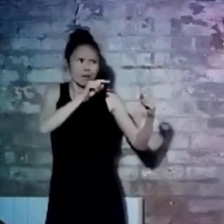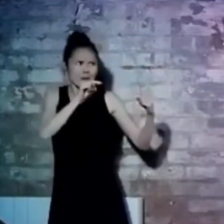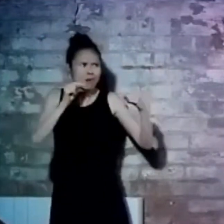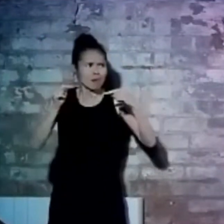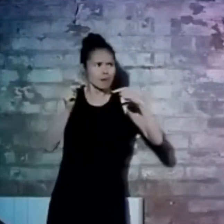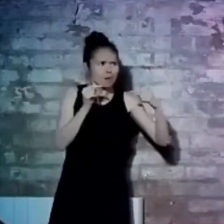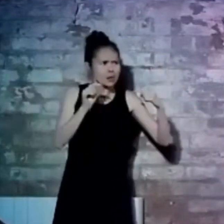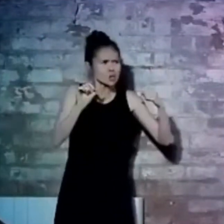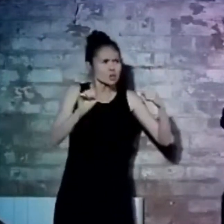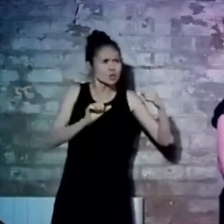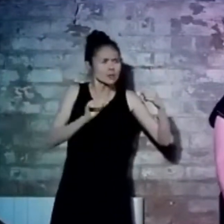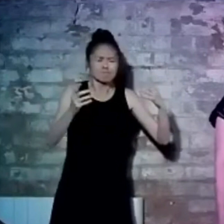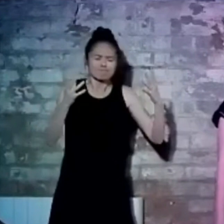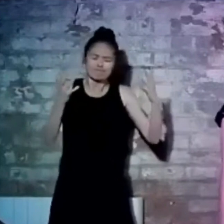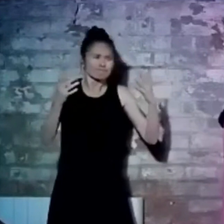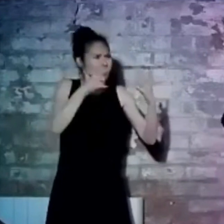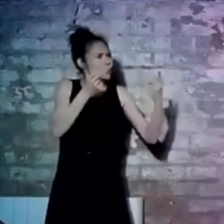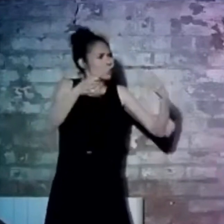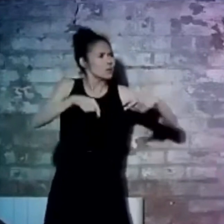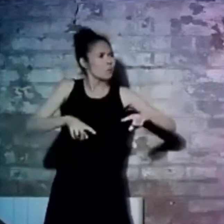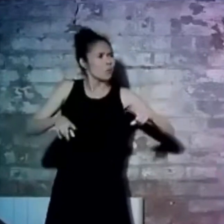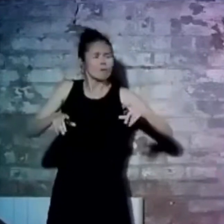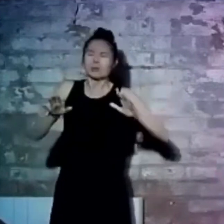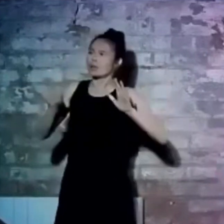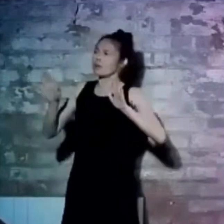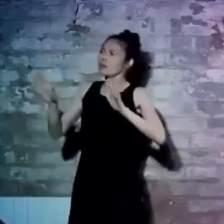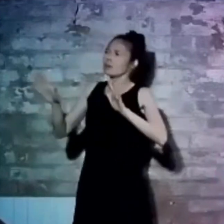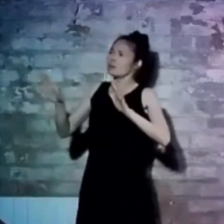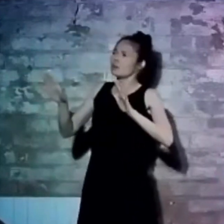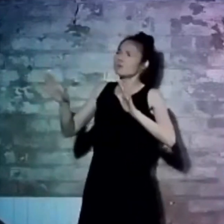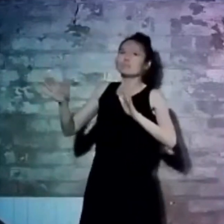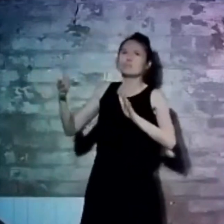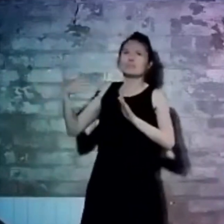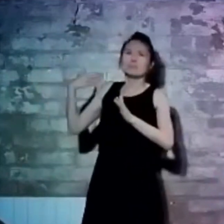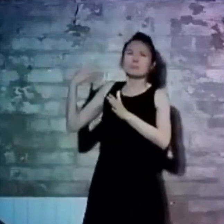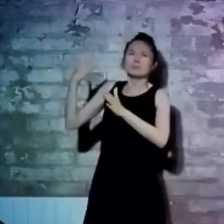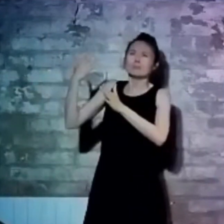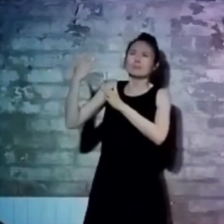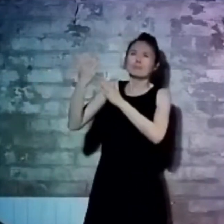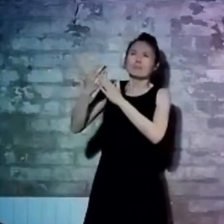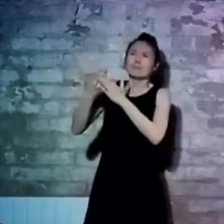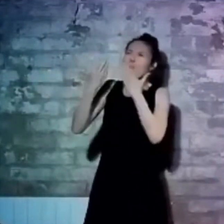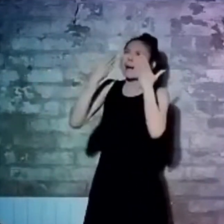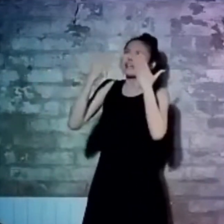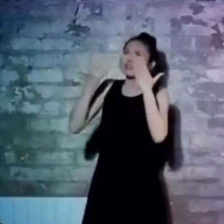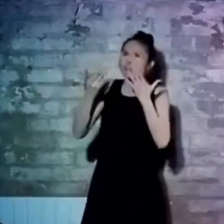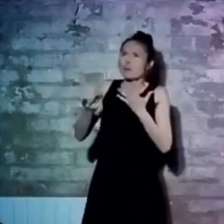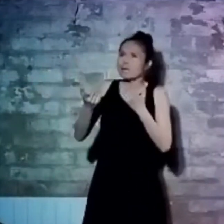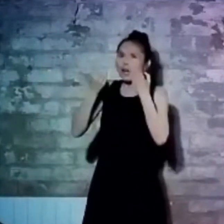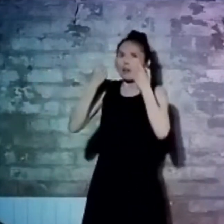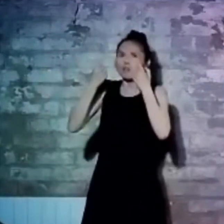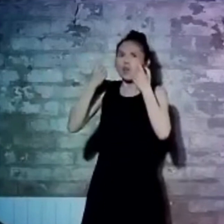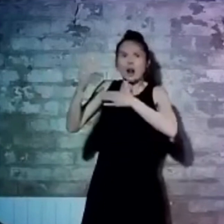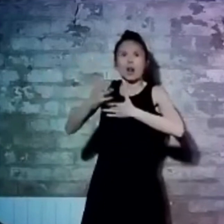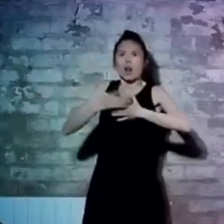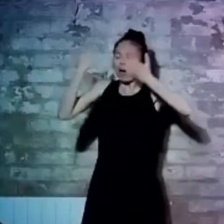What is thy purpose here? I know not I before tonight. Blind is love; except at first sight.